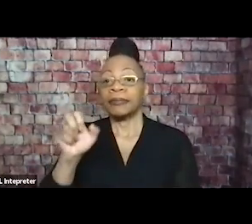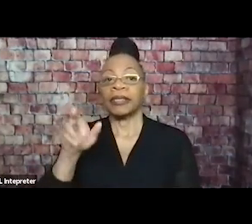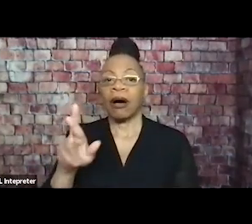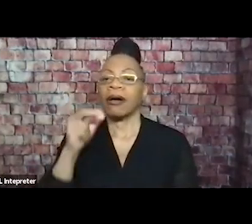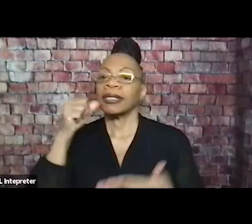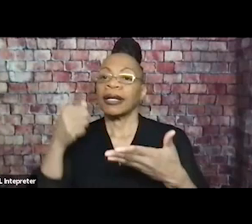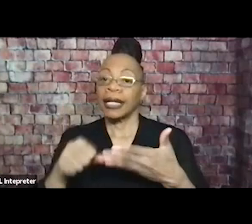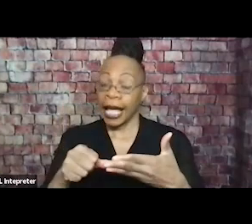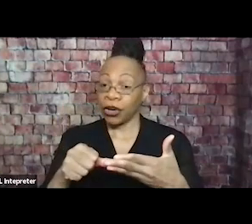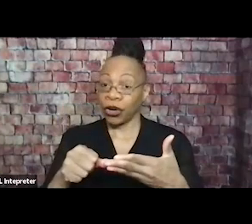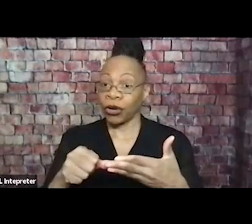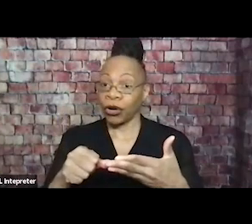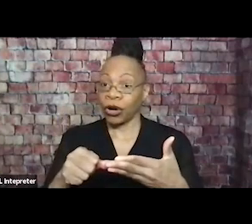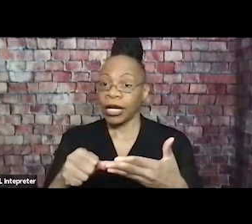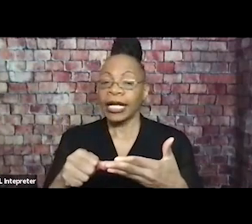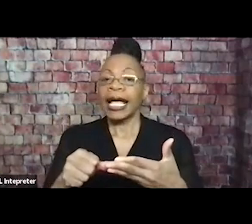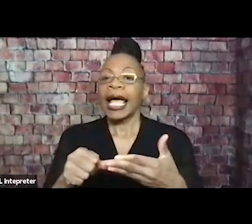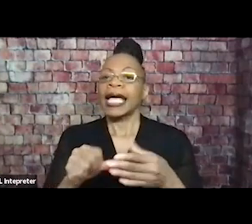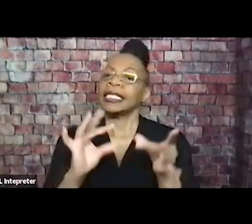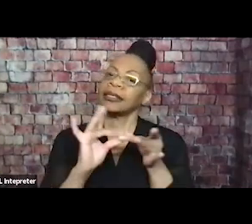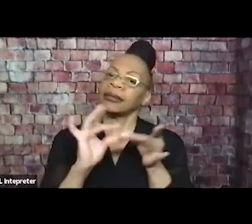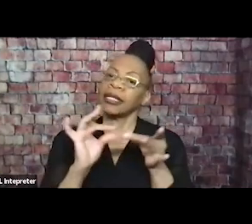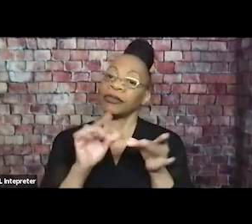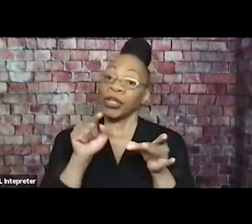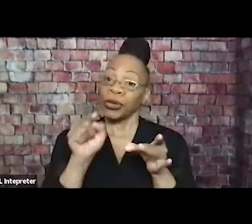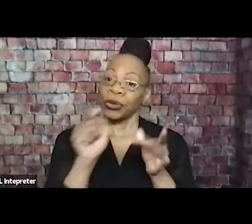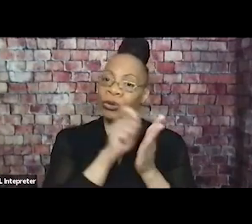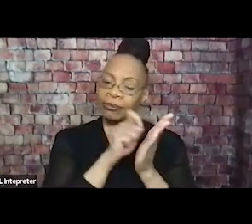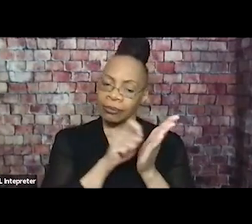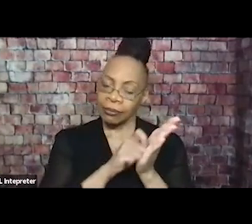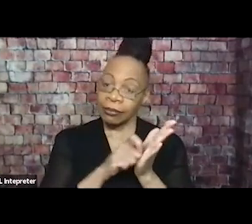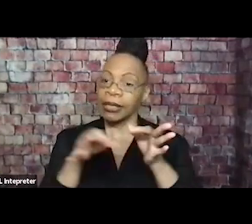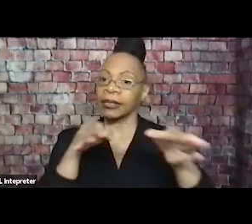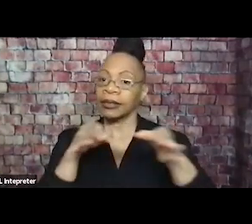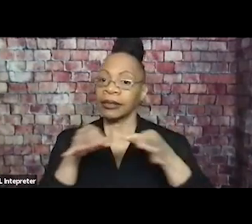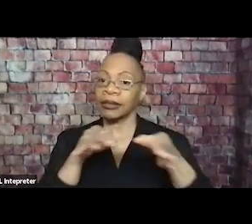It is a letter, it is a narrative that you write that describes the applicant's diagnosis